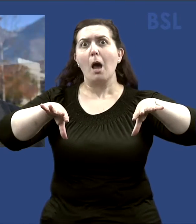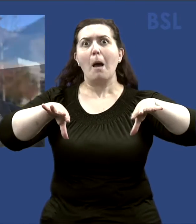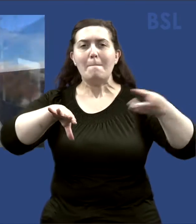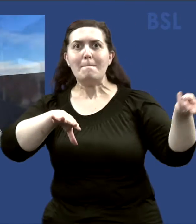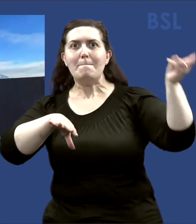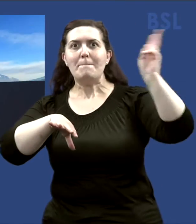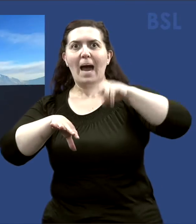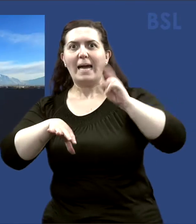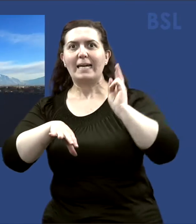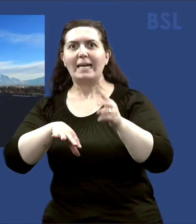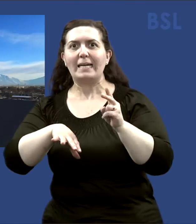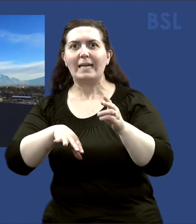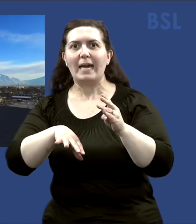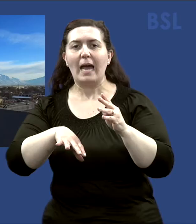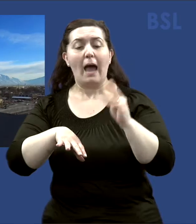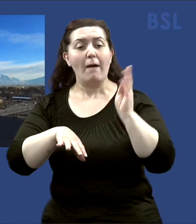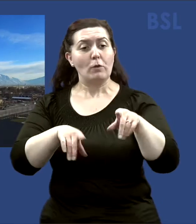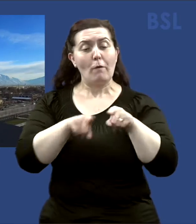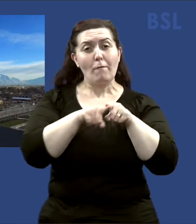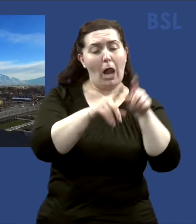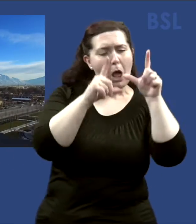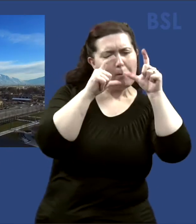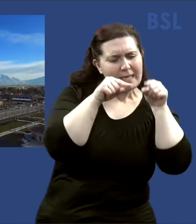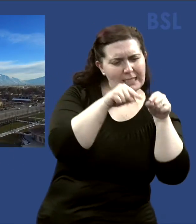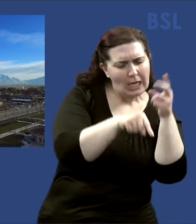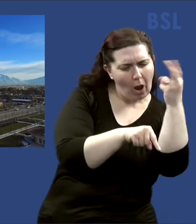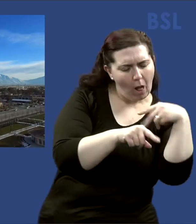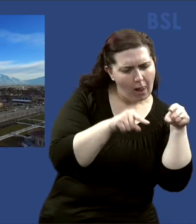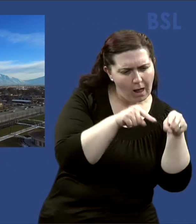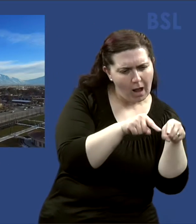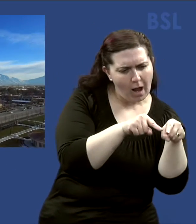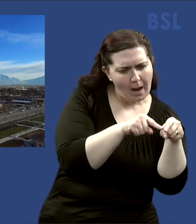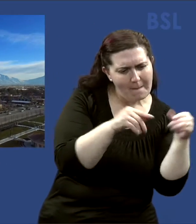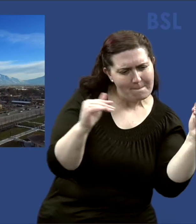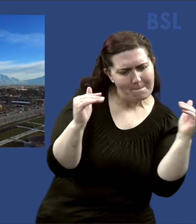And, to be able to put it back, we had to go from the photos,